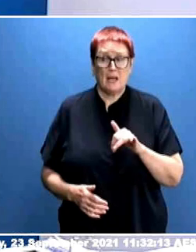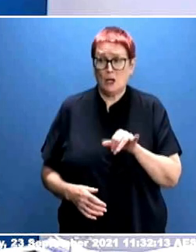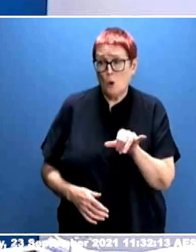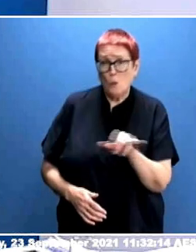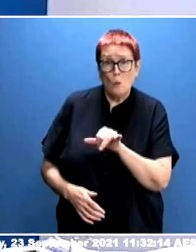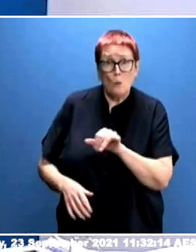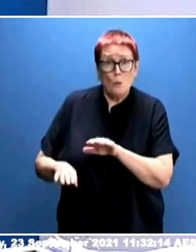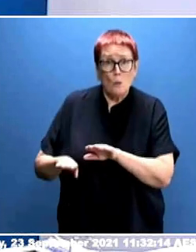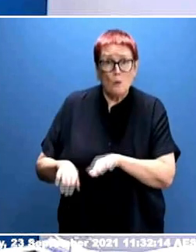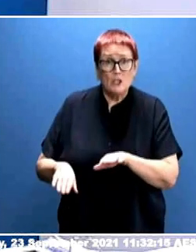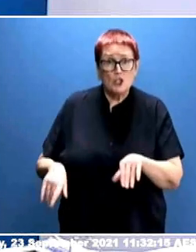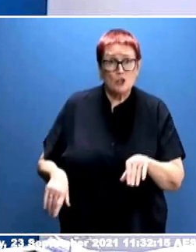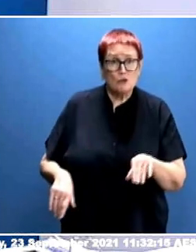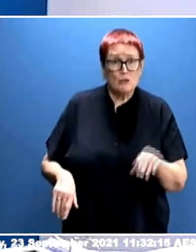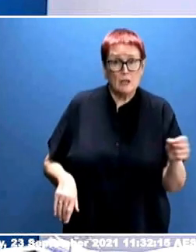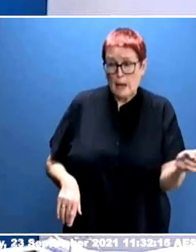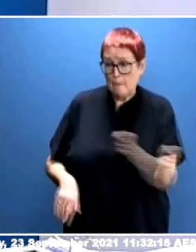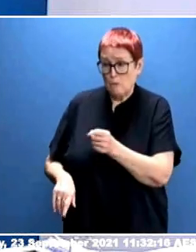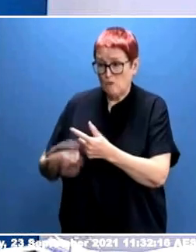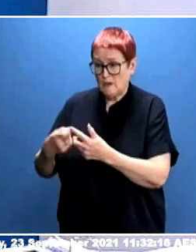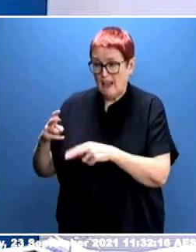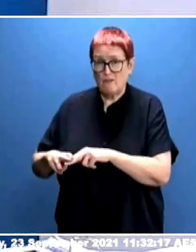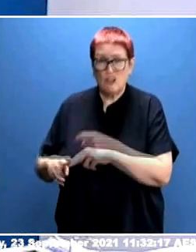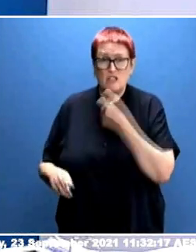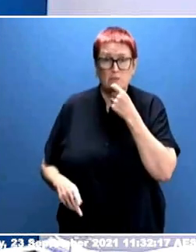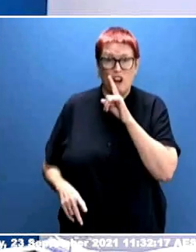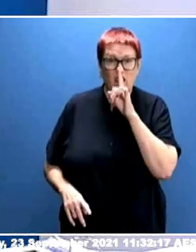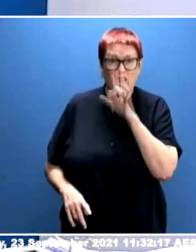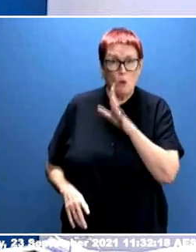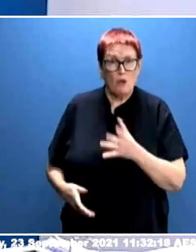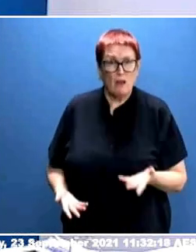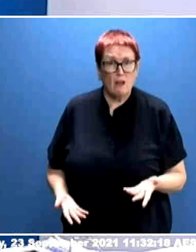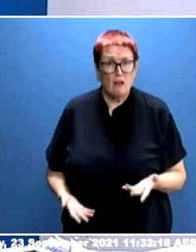actually go to the facility, because perhaps